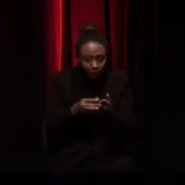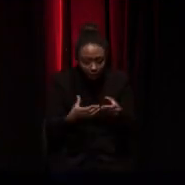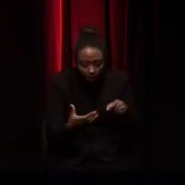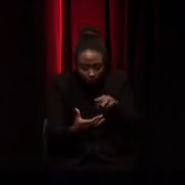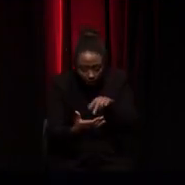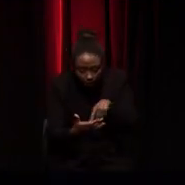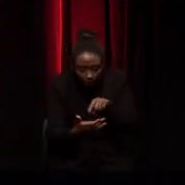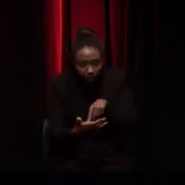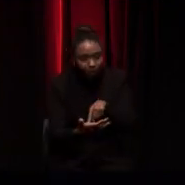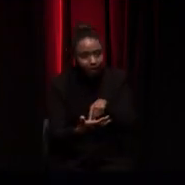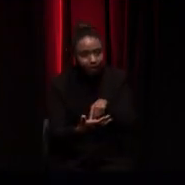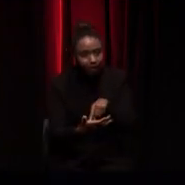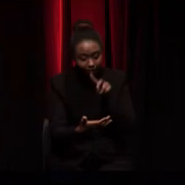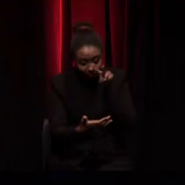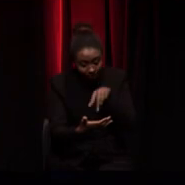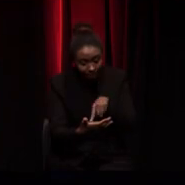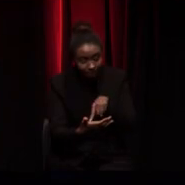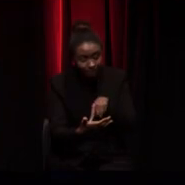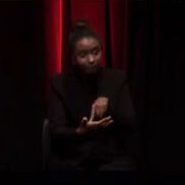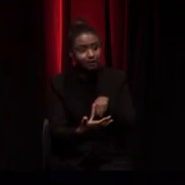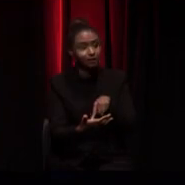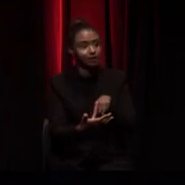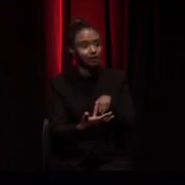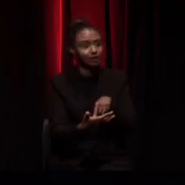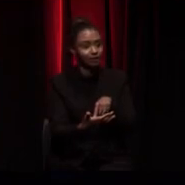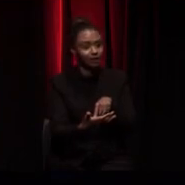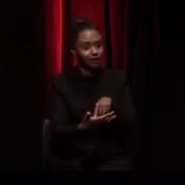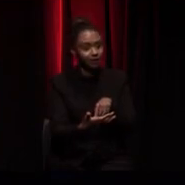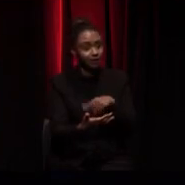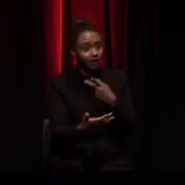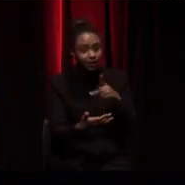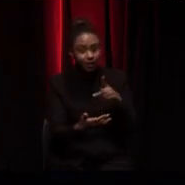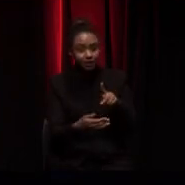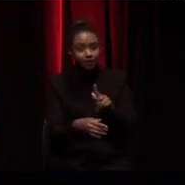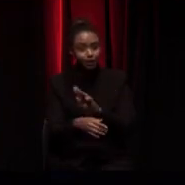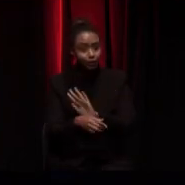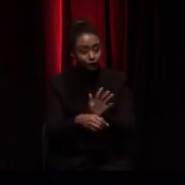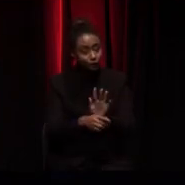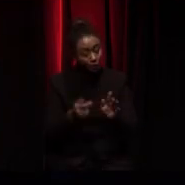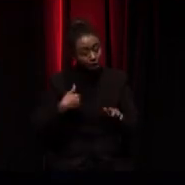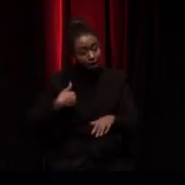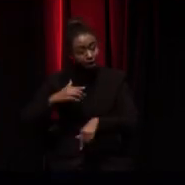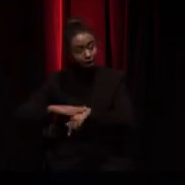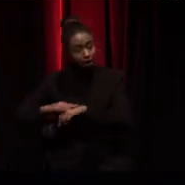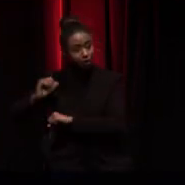you watch the news or your favorite series, is manufactured by me.”